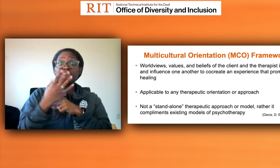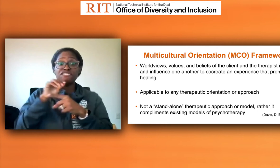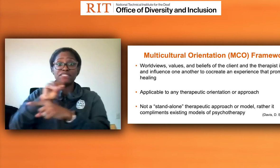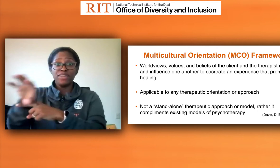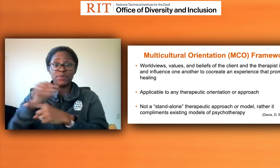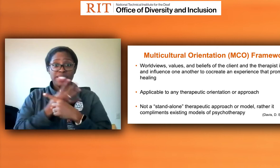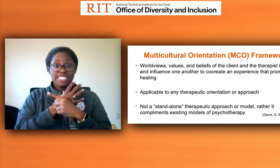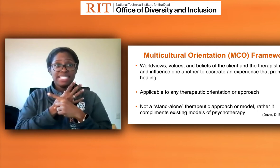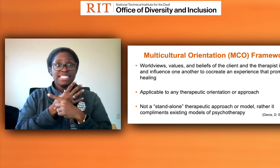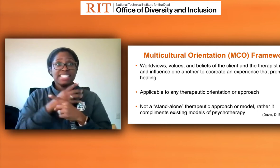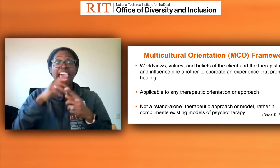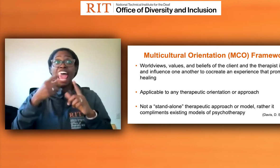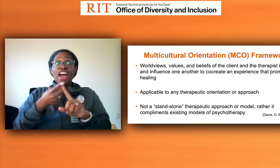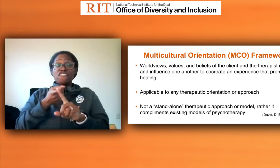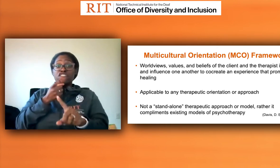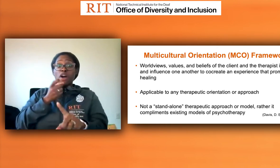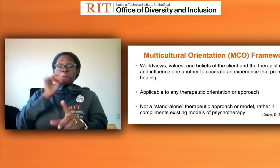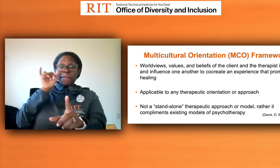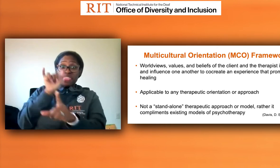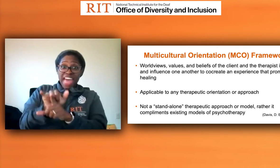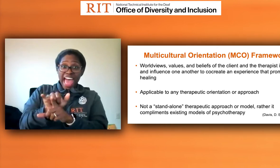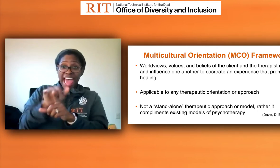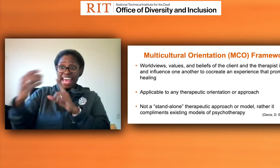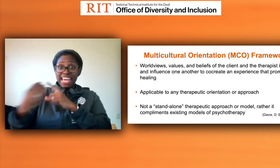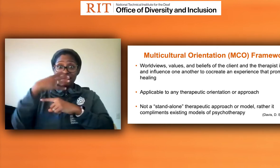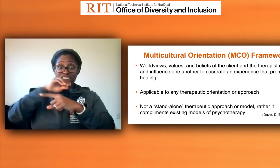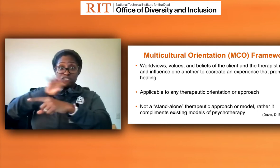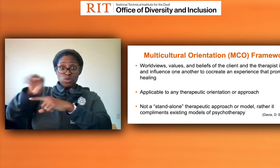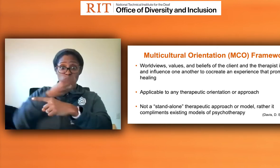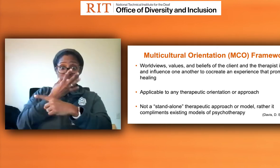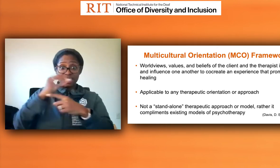It's important to be aware of the influences that can happen during the interaction.